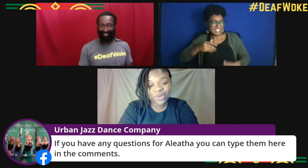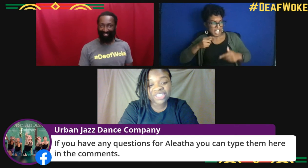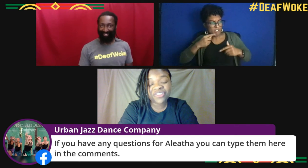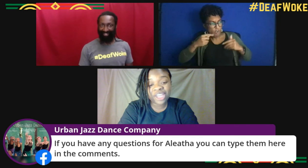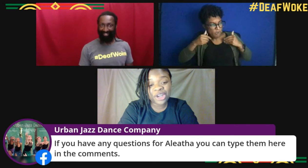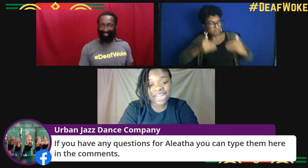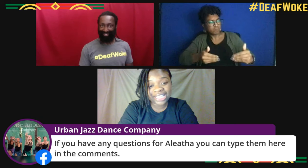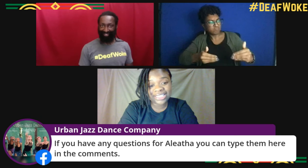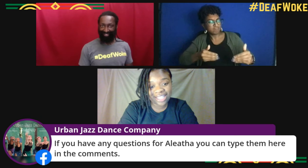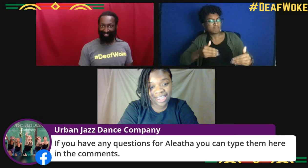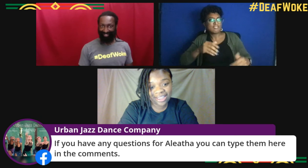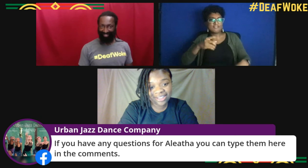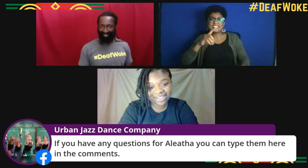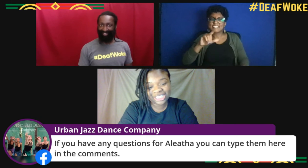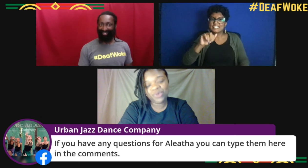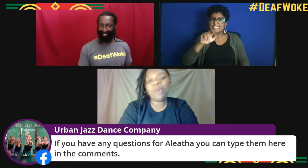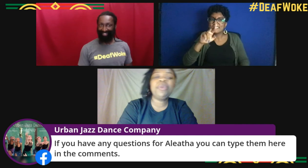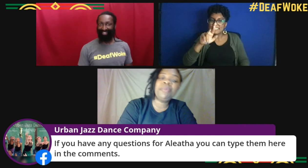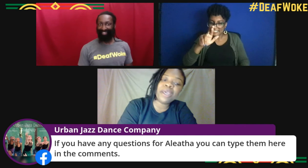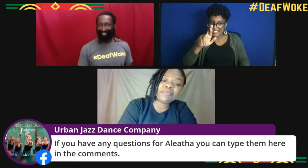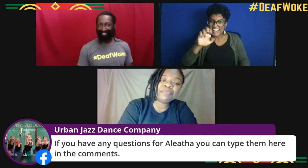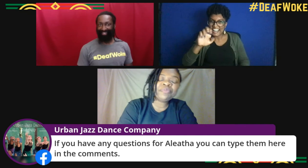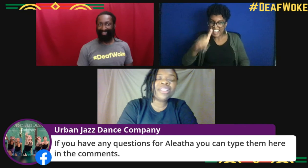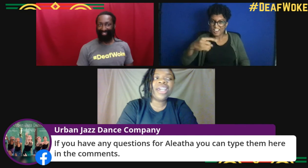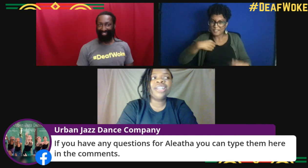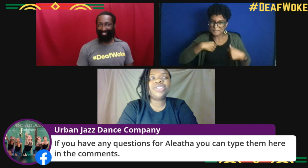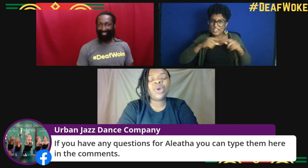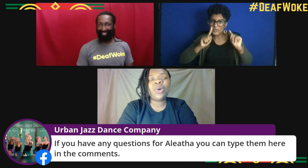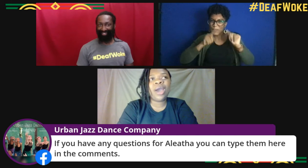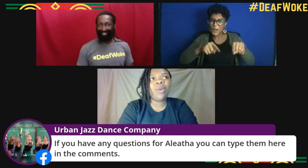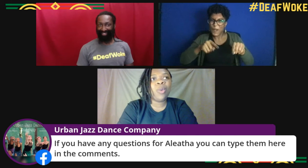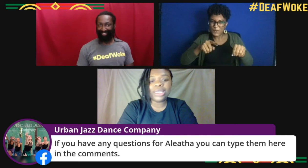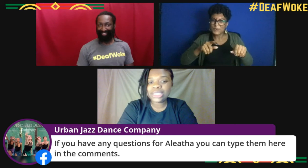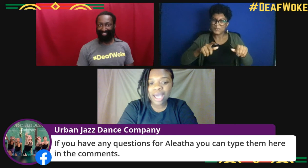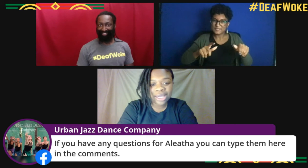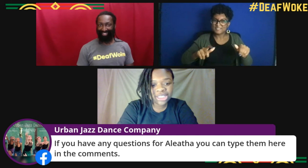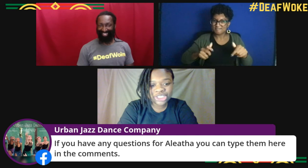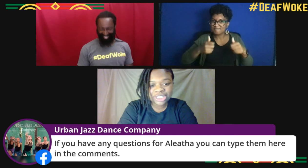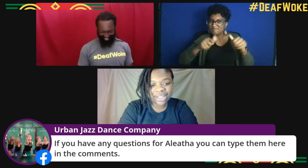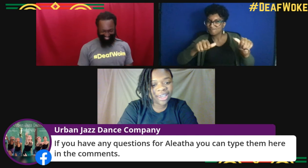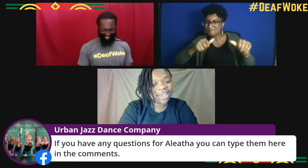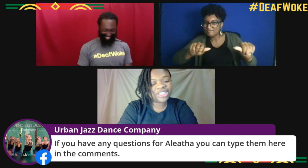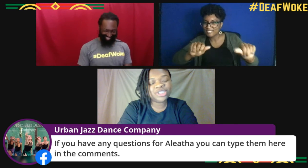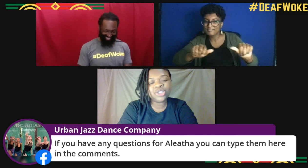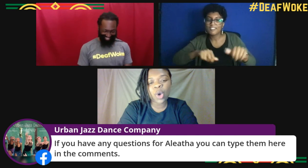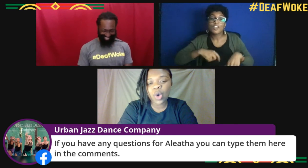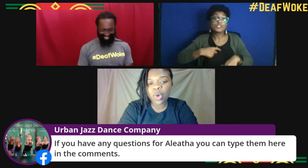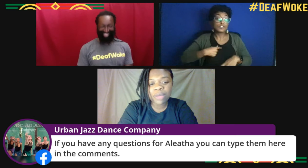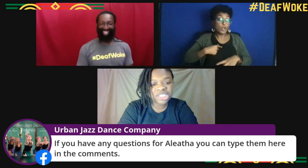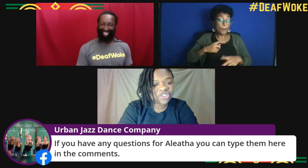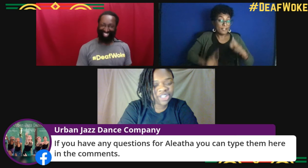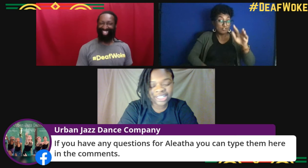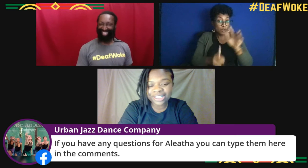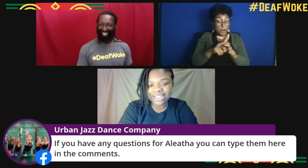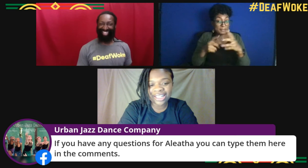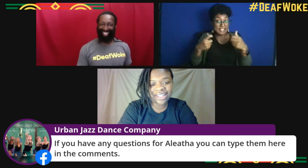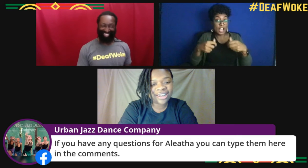and it was the very next she went with me and so I went to the audition I has so much fun.